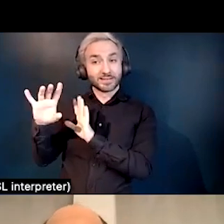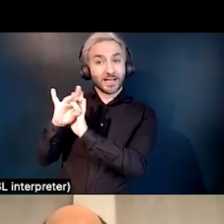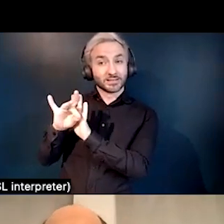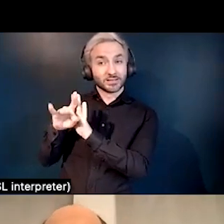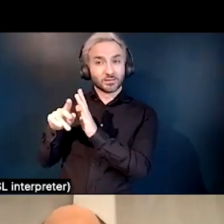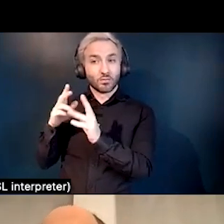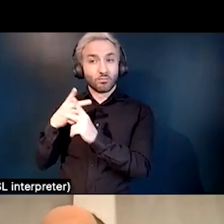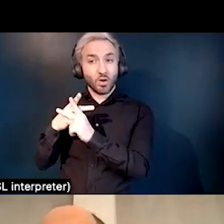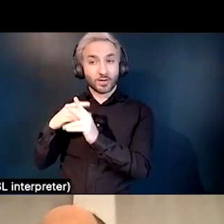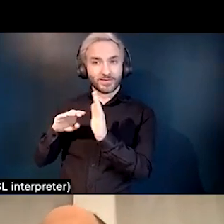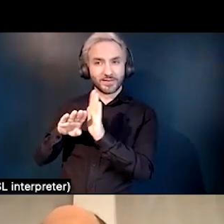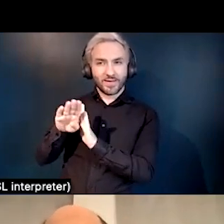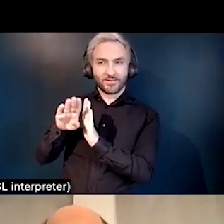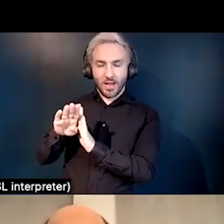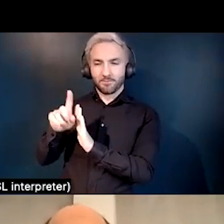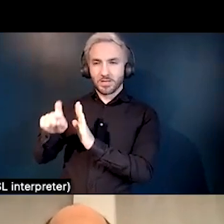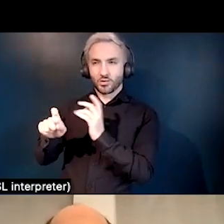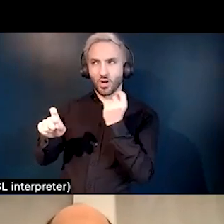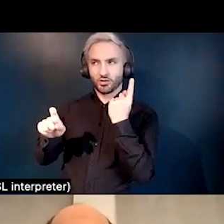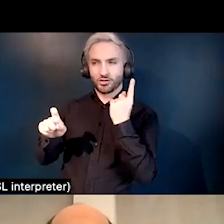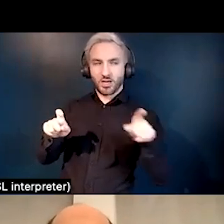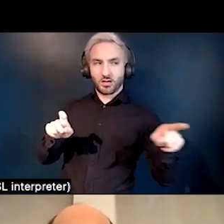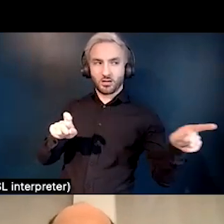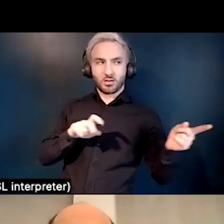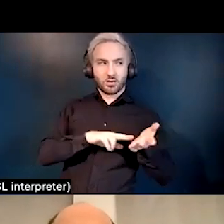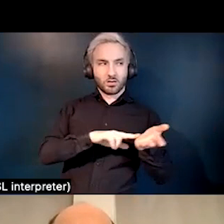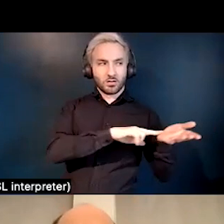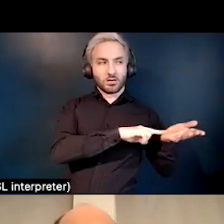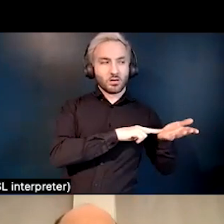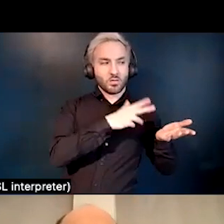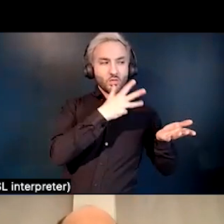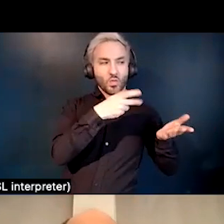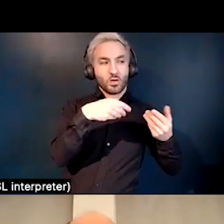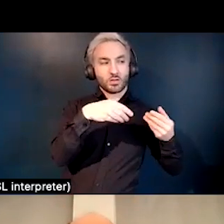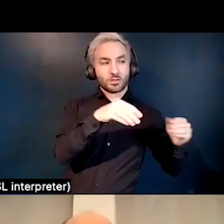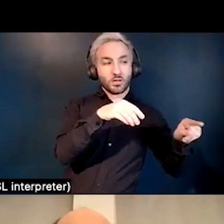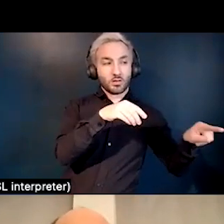understanding of the markets we're working to serve. And so the ability to both gather